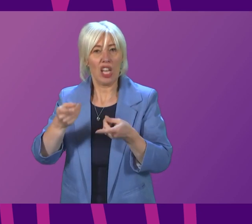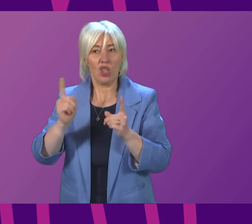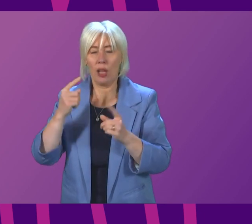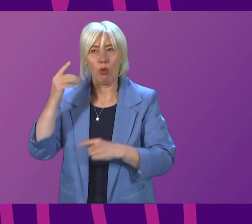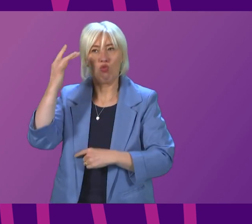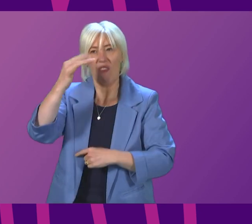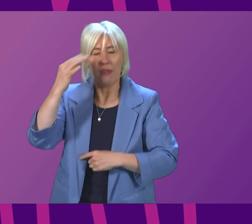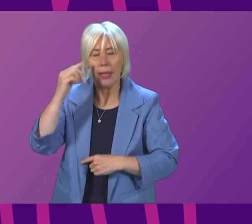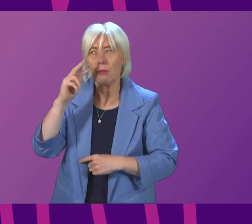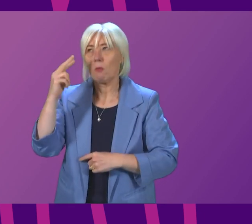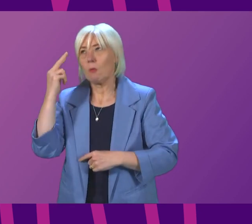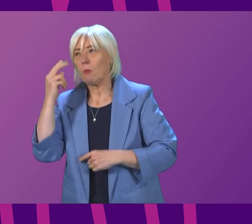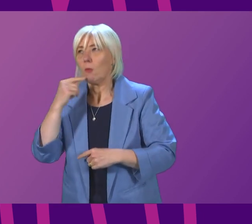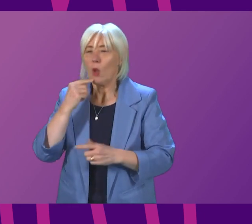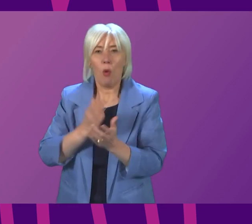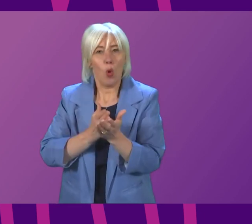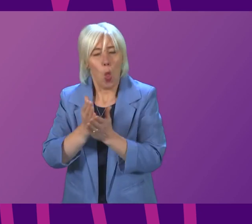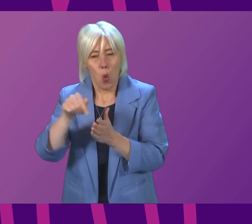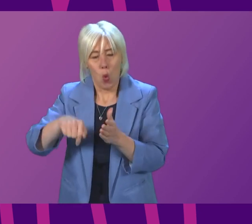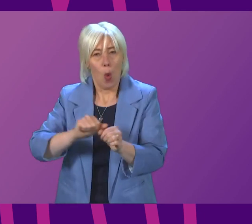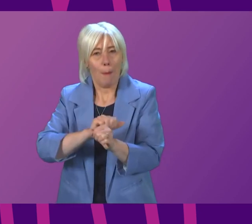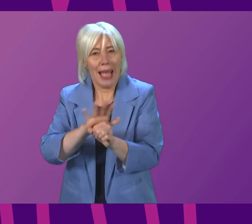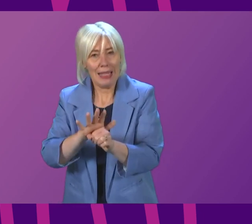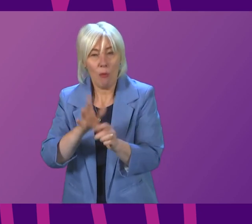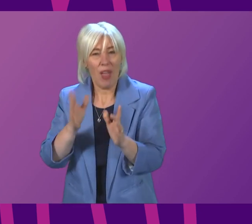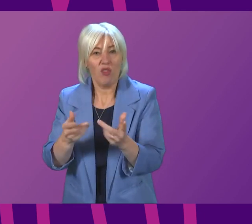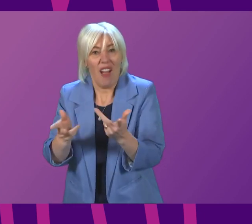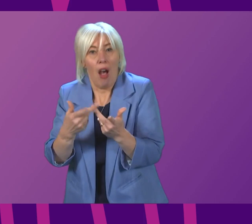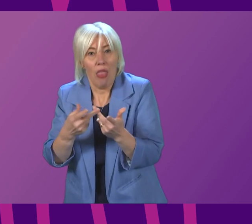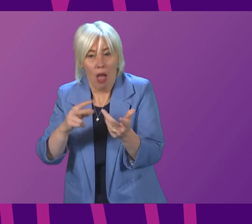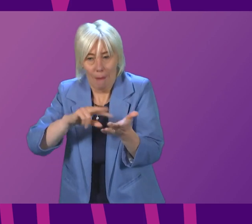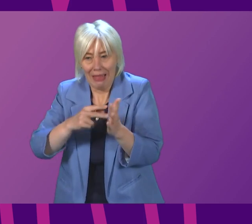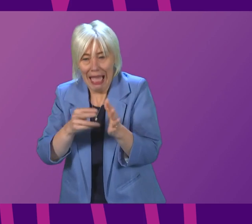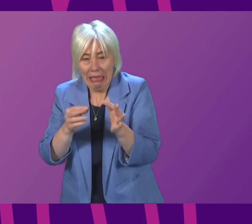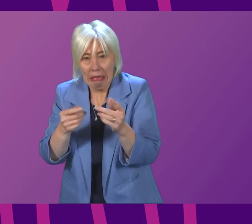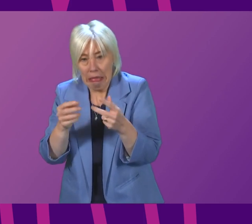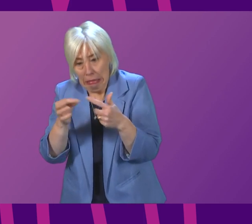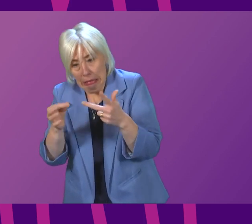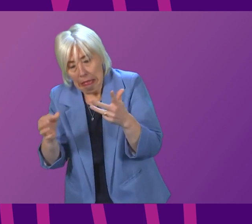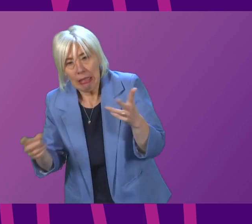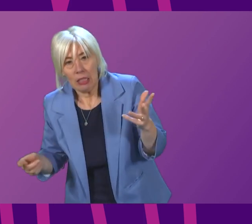in place when we are living through a global pandemic. However, the intention for exams to go ahead has not changed.